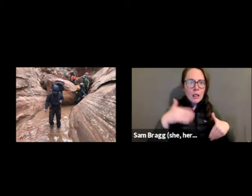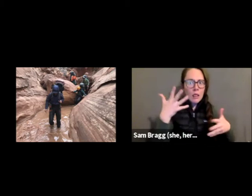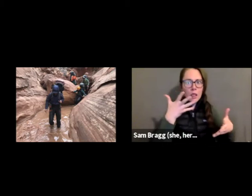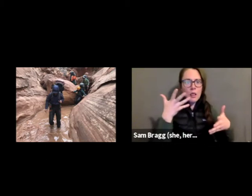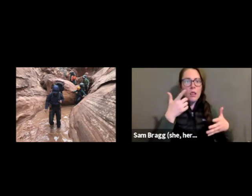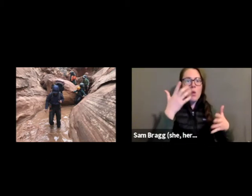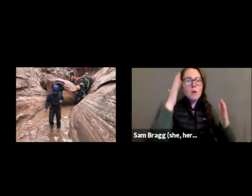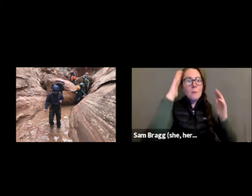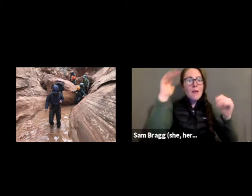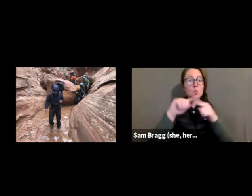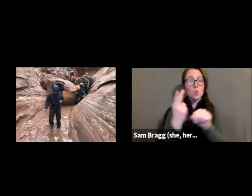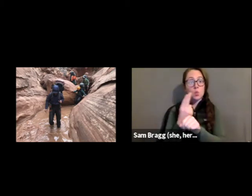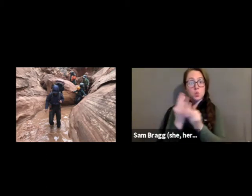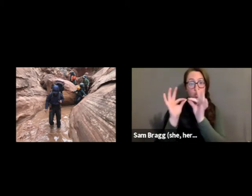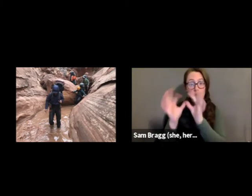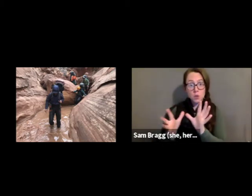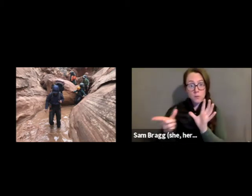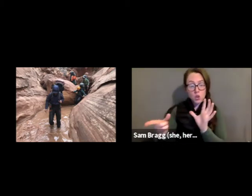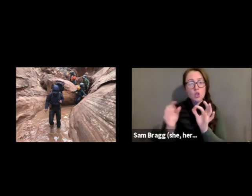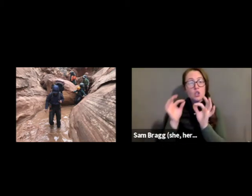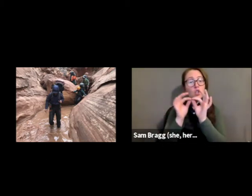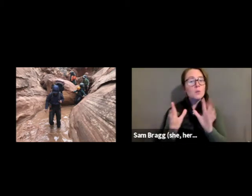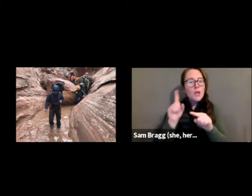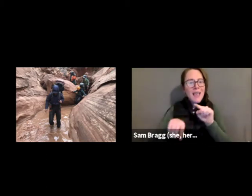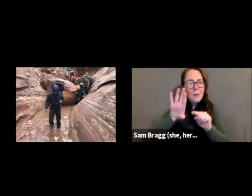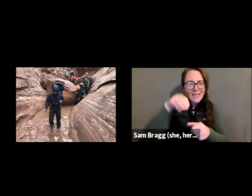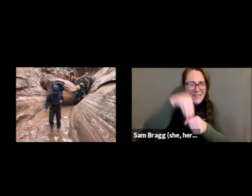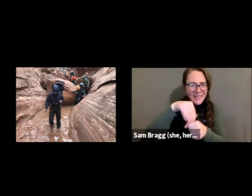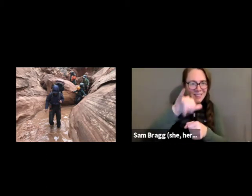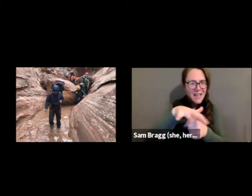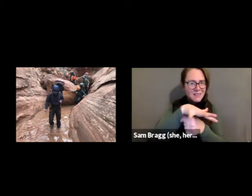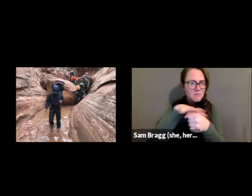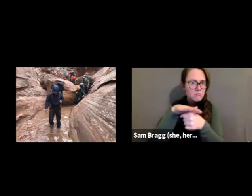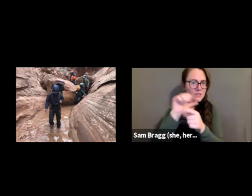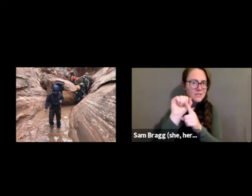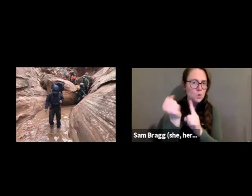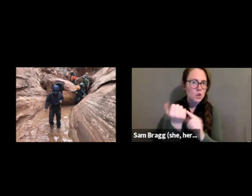out that communication but that instructor was kind of dependent on the interpreter but because